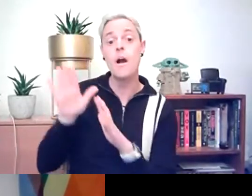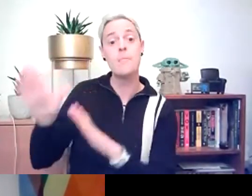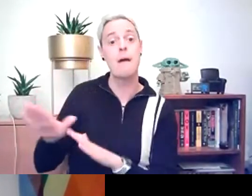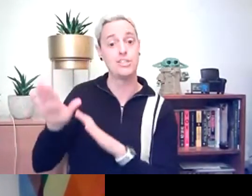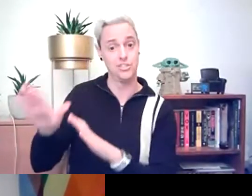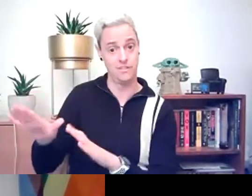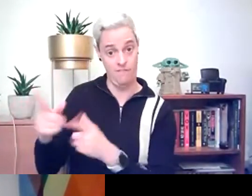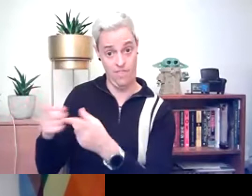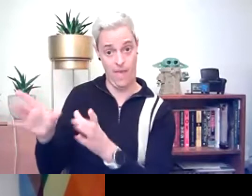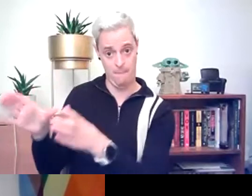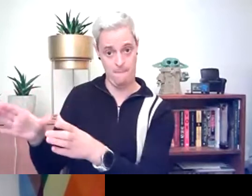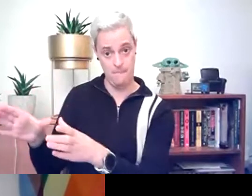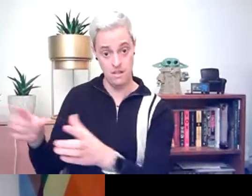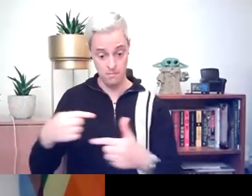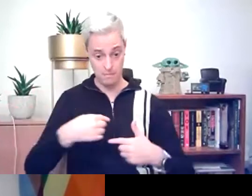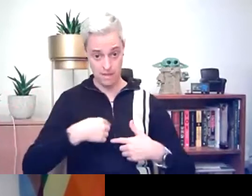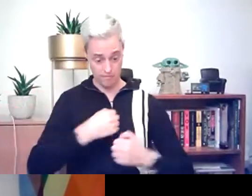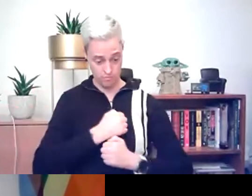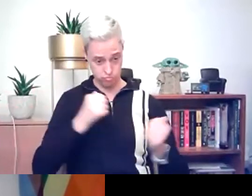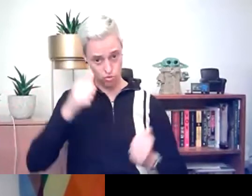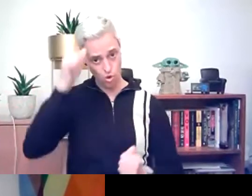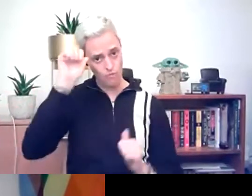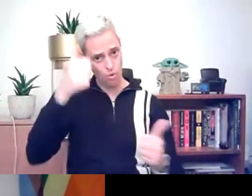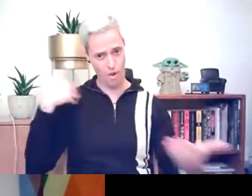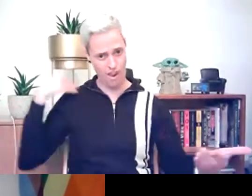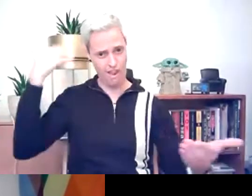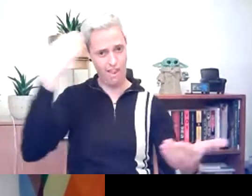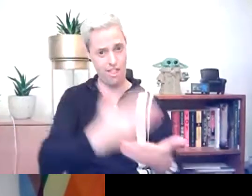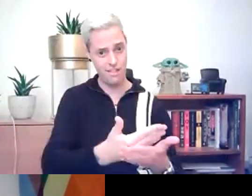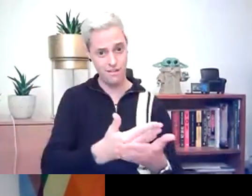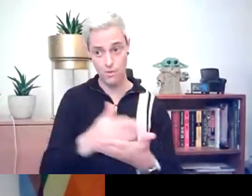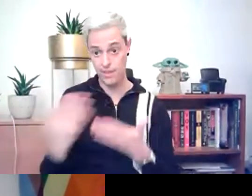long time before they did about who you are. And it might take them a while to catch up.